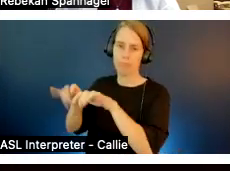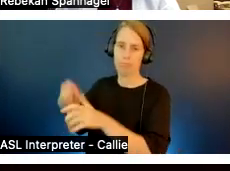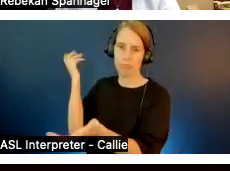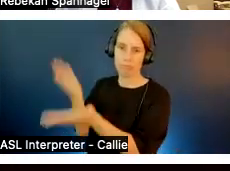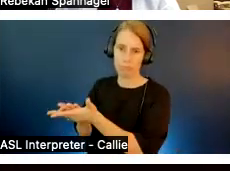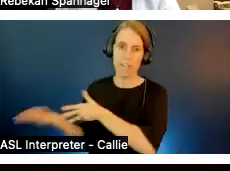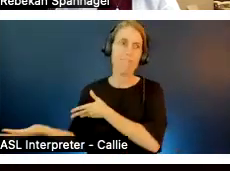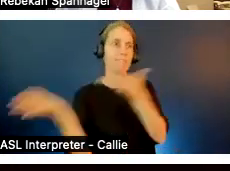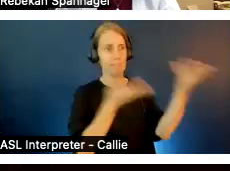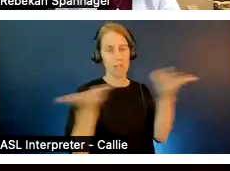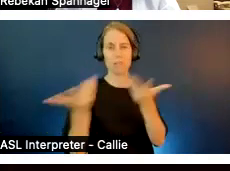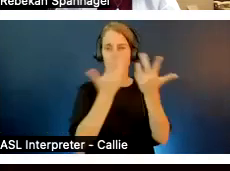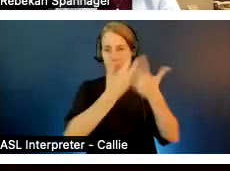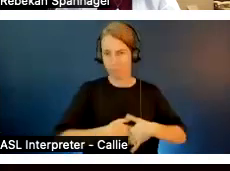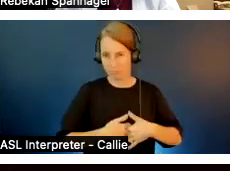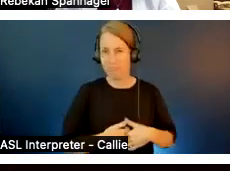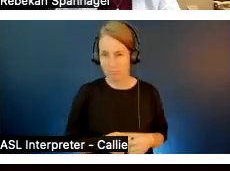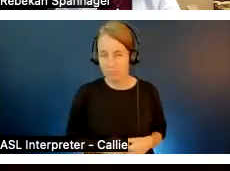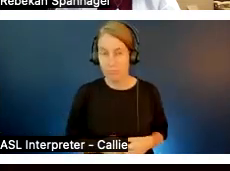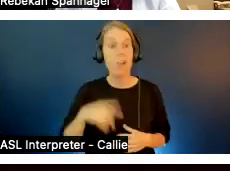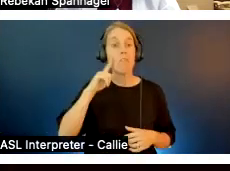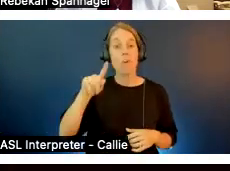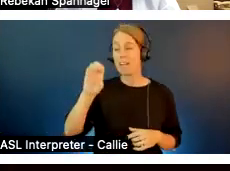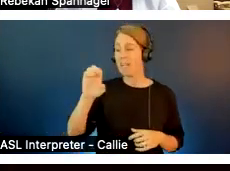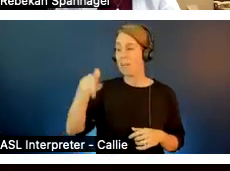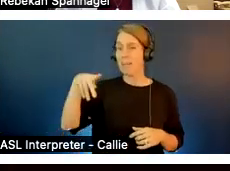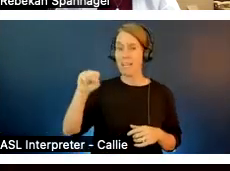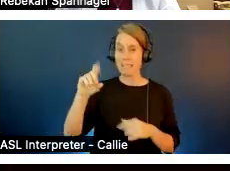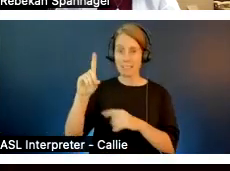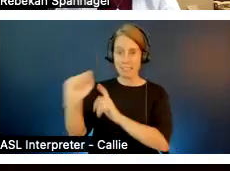are best able to meet the needs of that child so it shouldn't matter whether the child is on